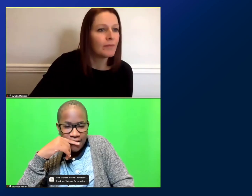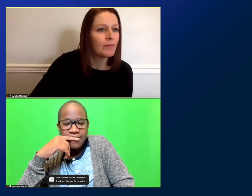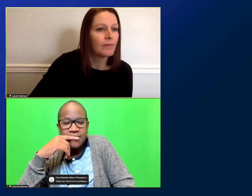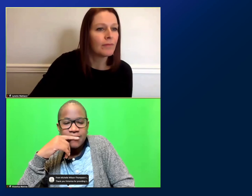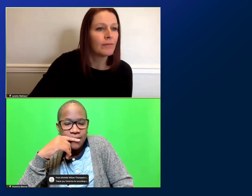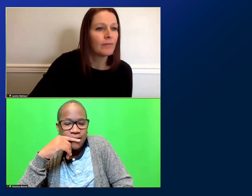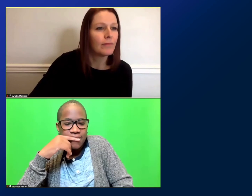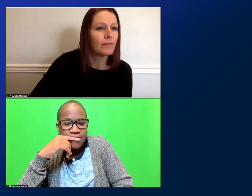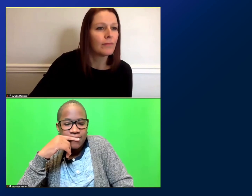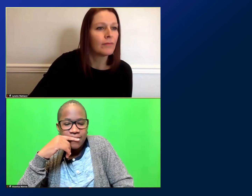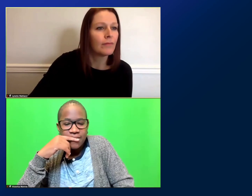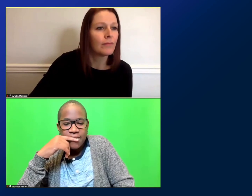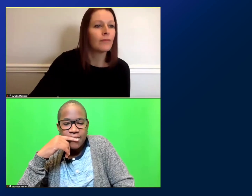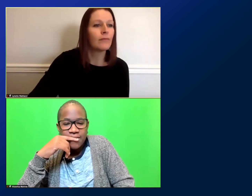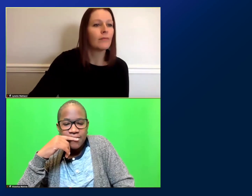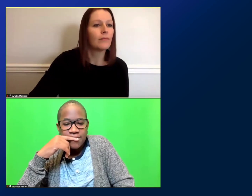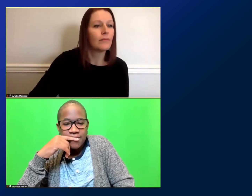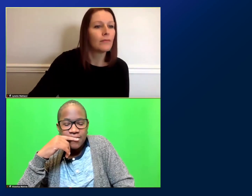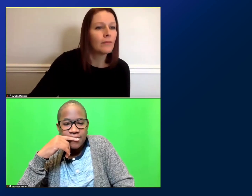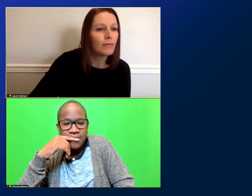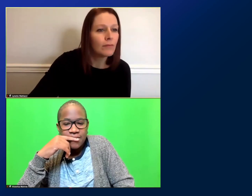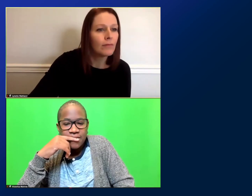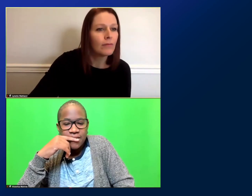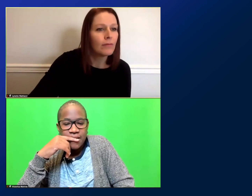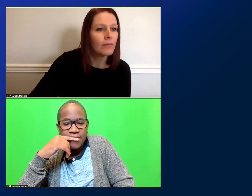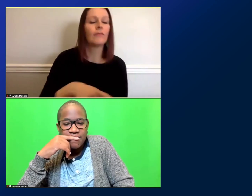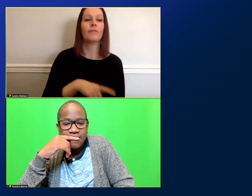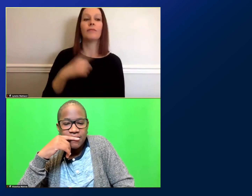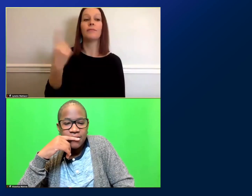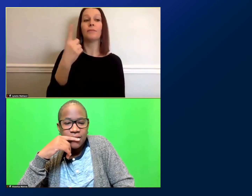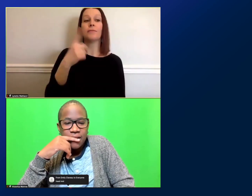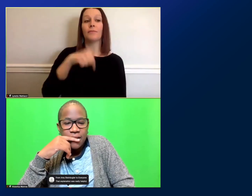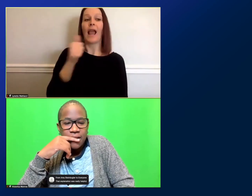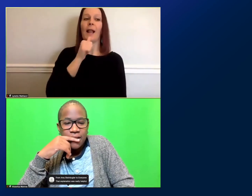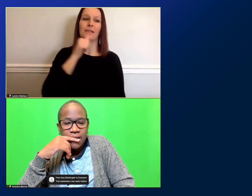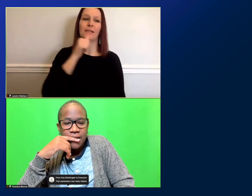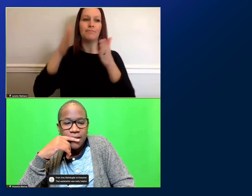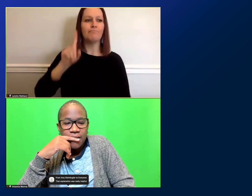to reframe conversations so just a shout out there to you victor rica another anonymous